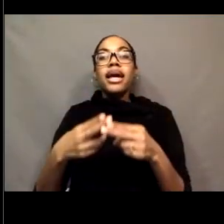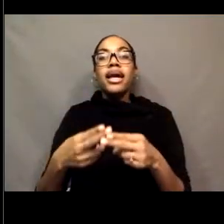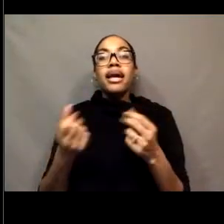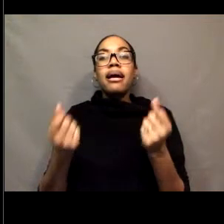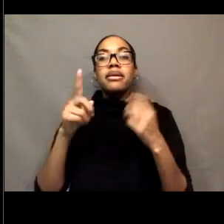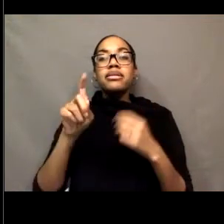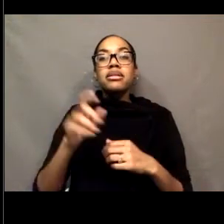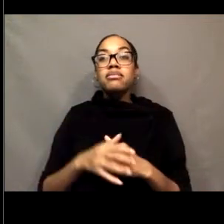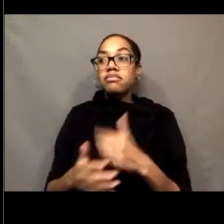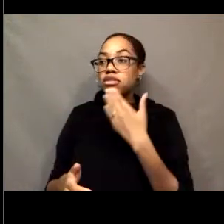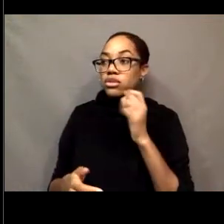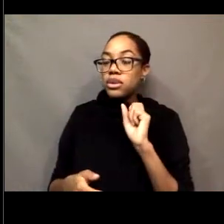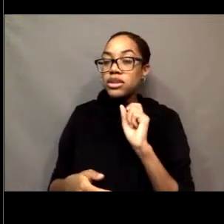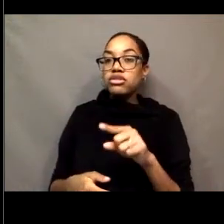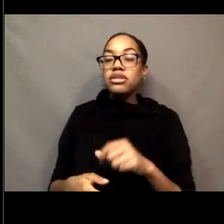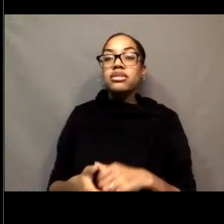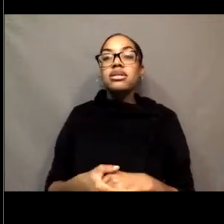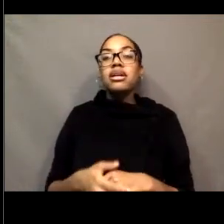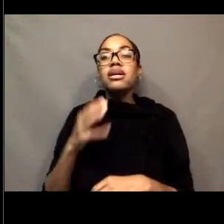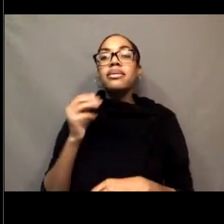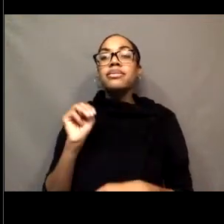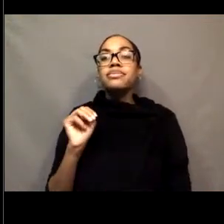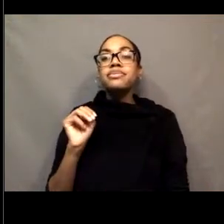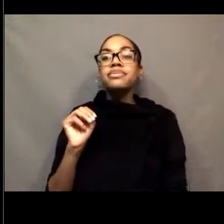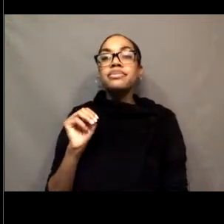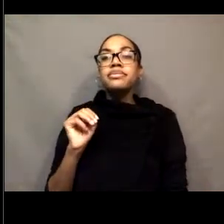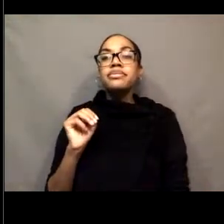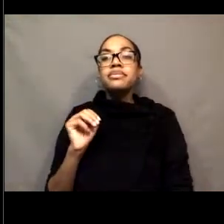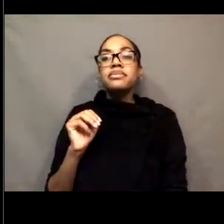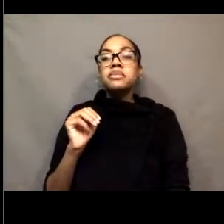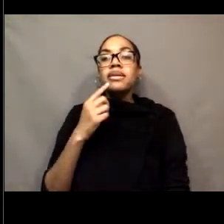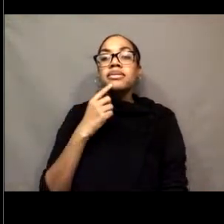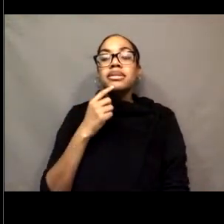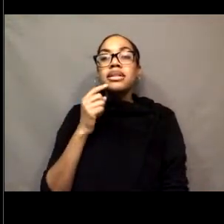Oh, that's a good question. So the abalone probably weigh,